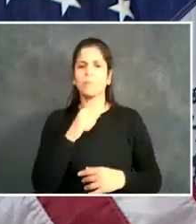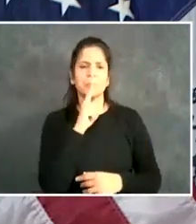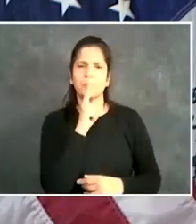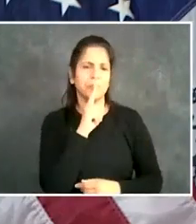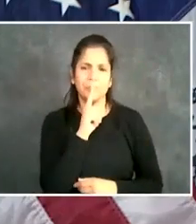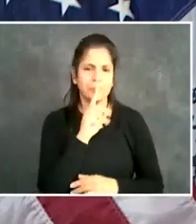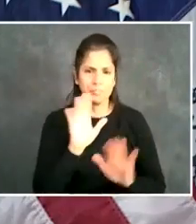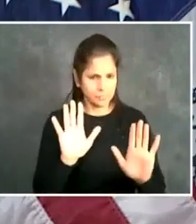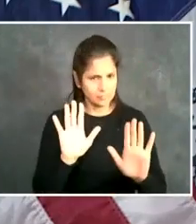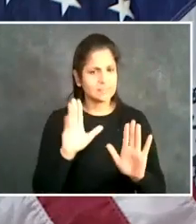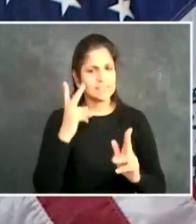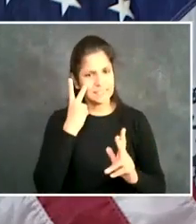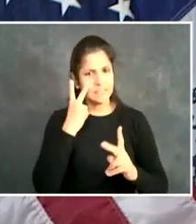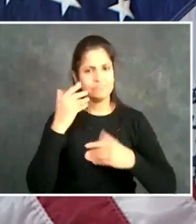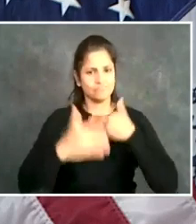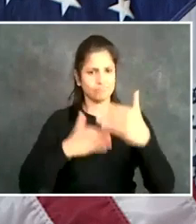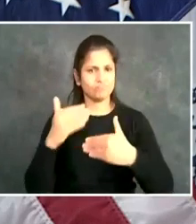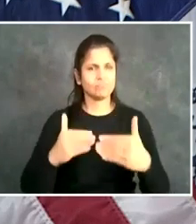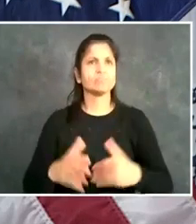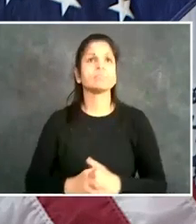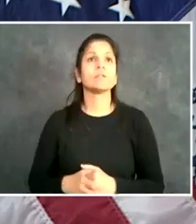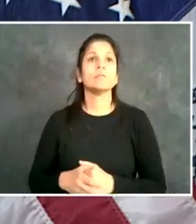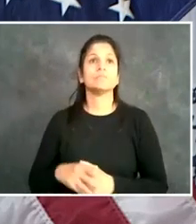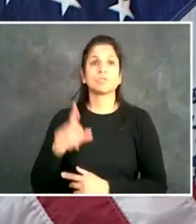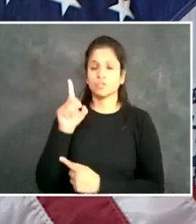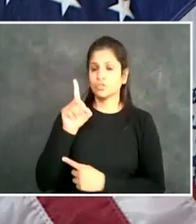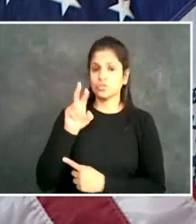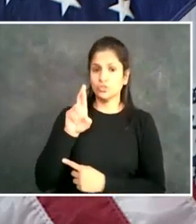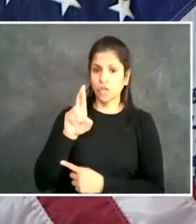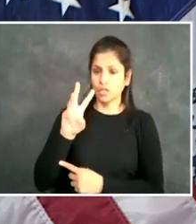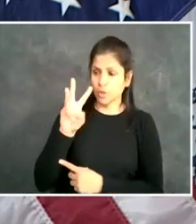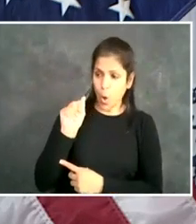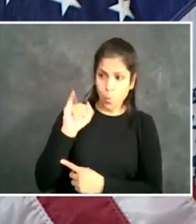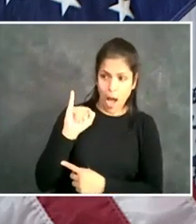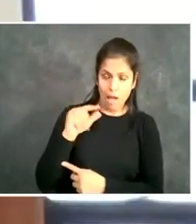ARE PROTECTIVE AND IF THEY ARE